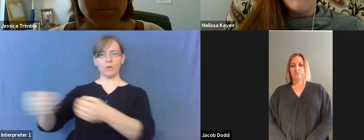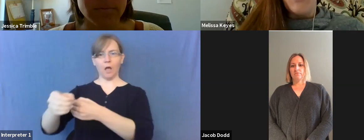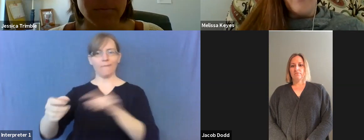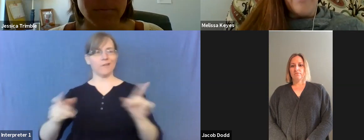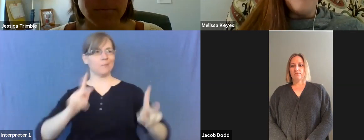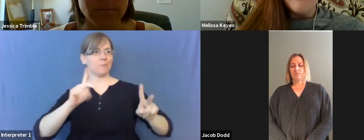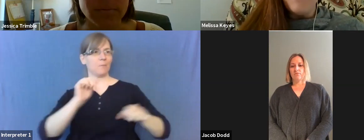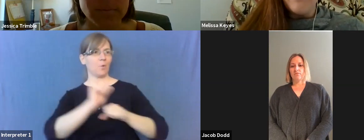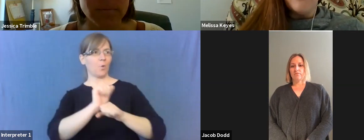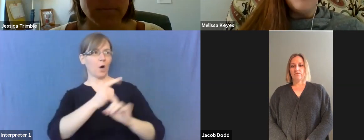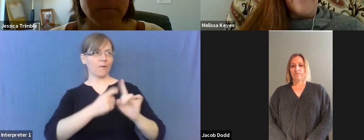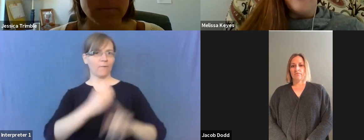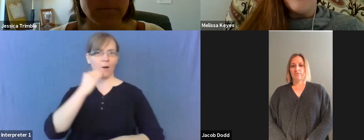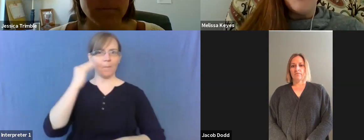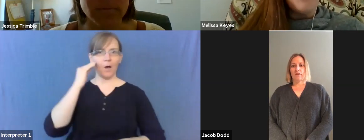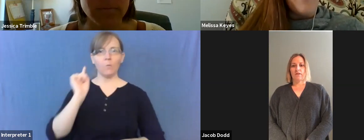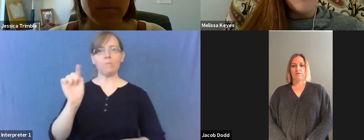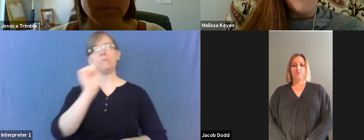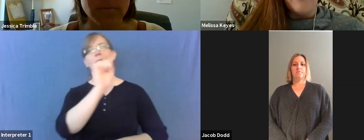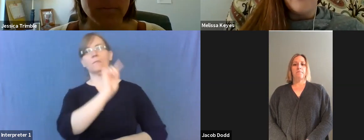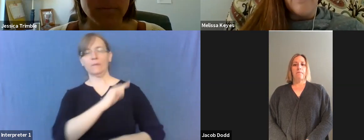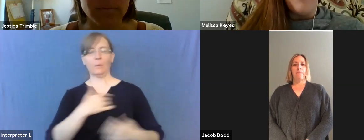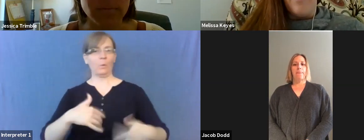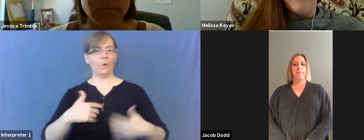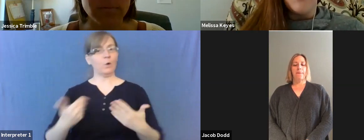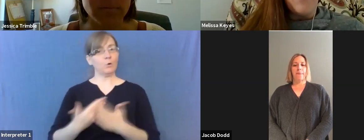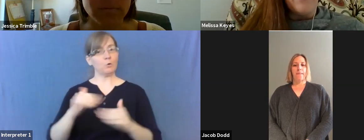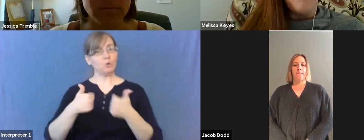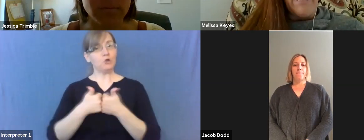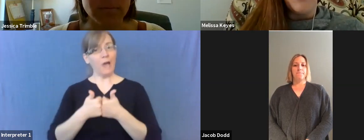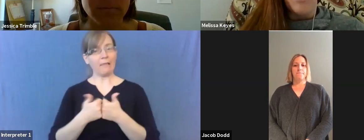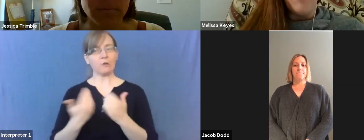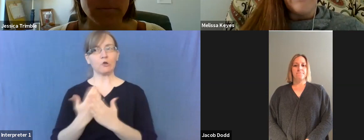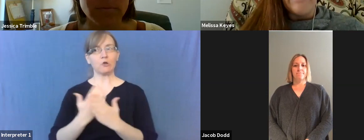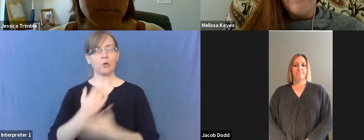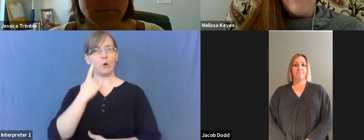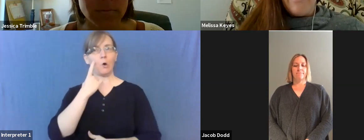So definitely new challenges, new things for us to keep our eyes on that impact our community.